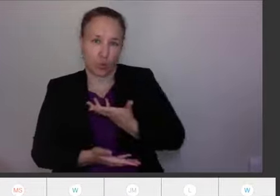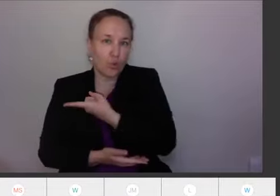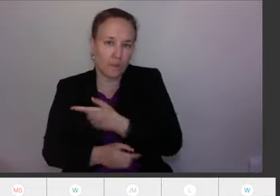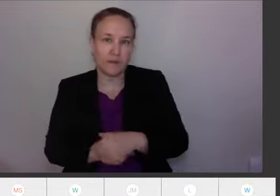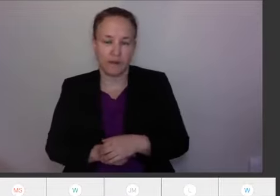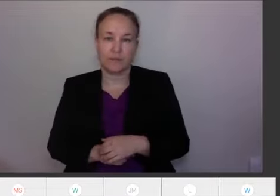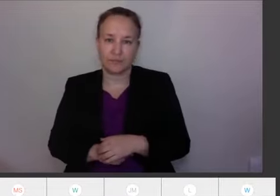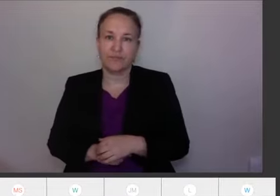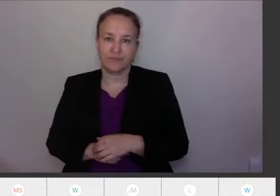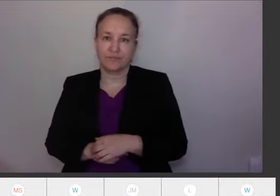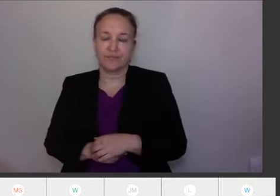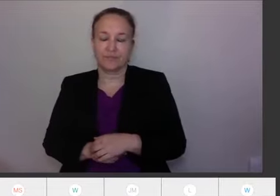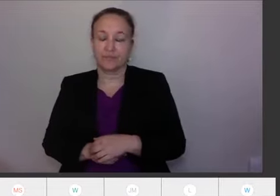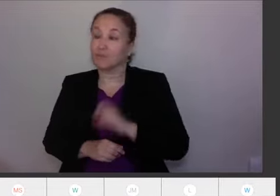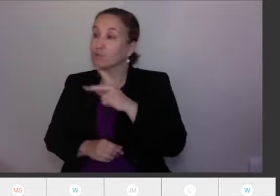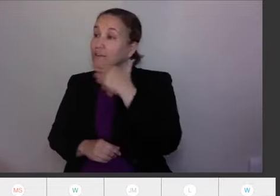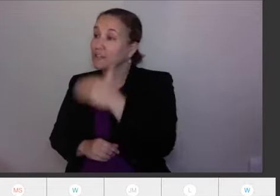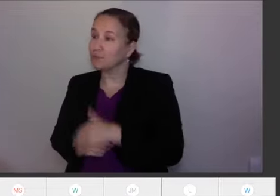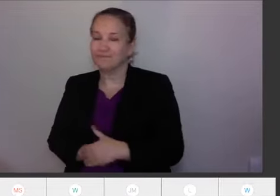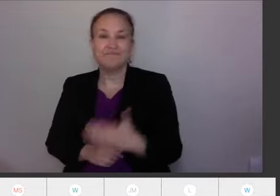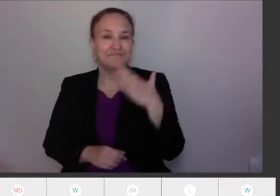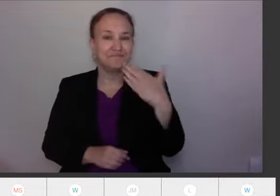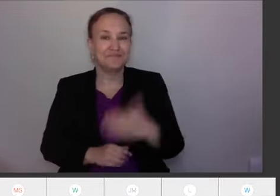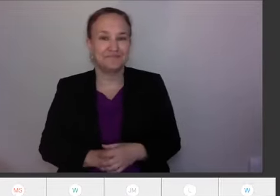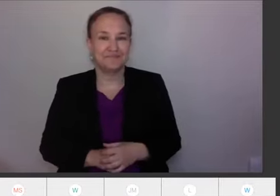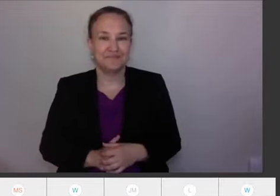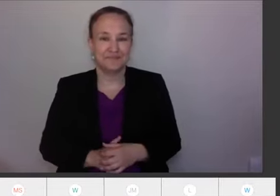all right thank you thank you